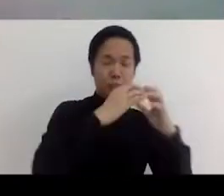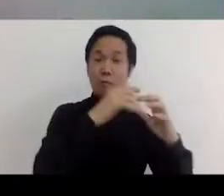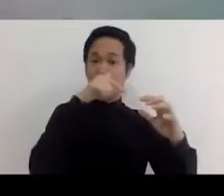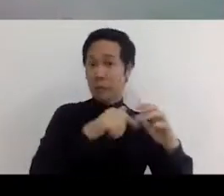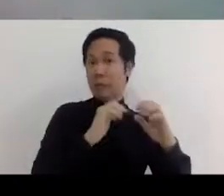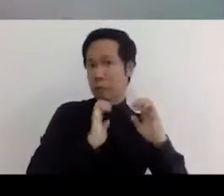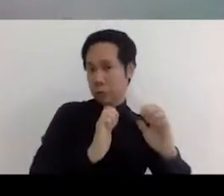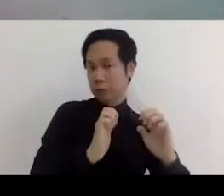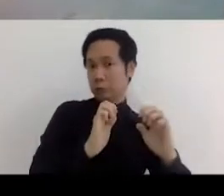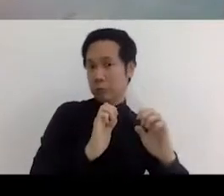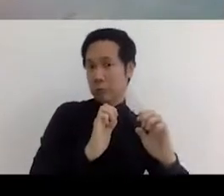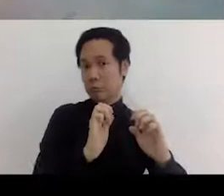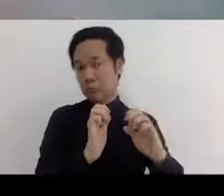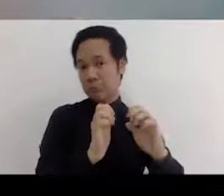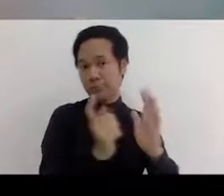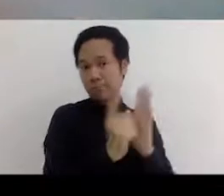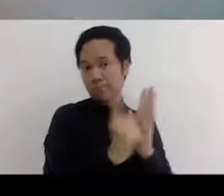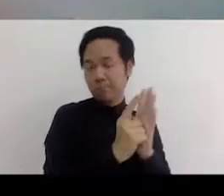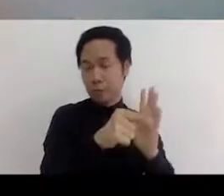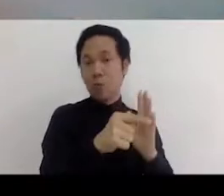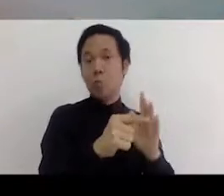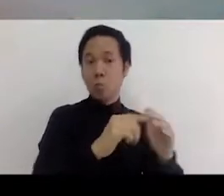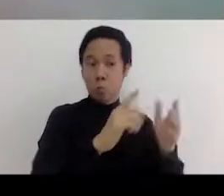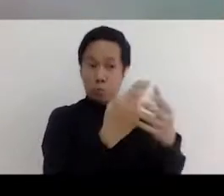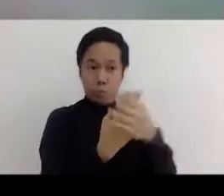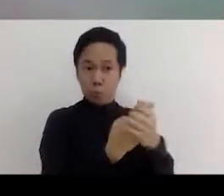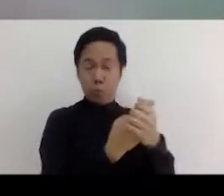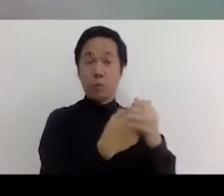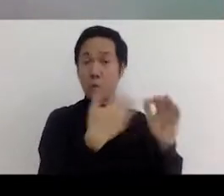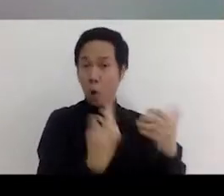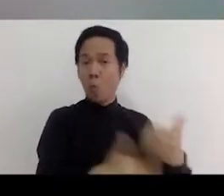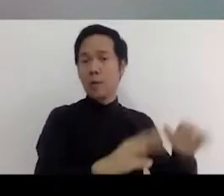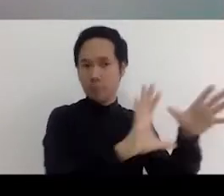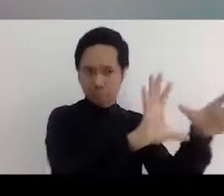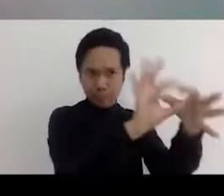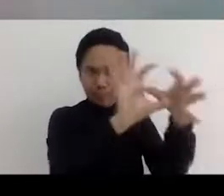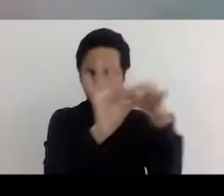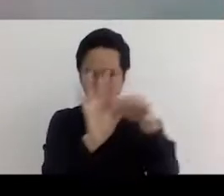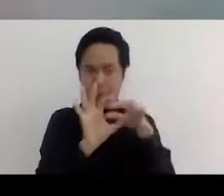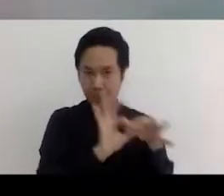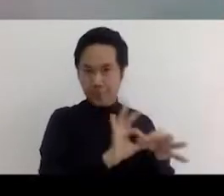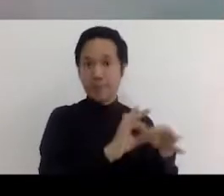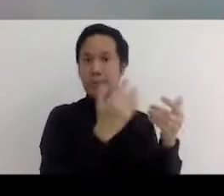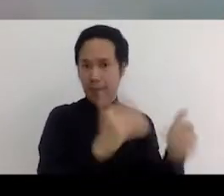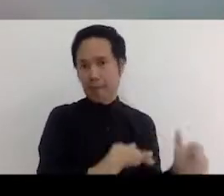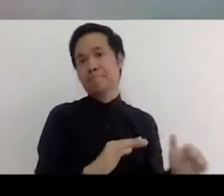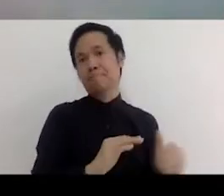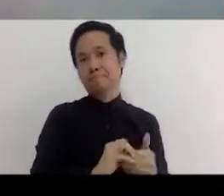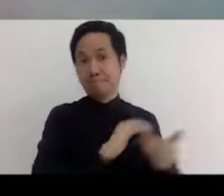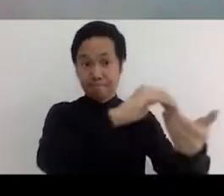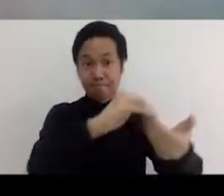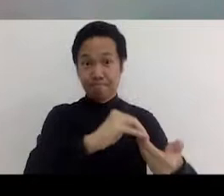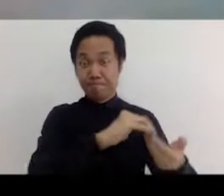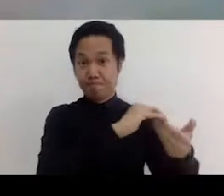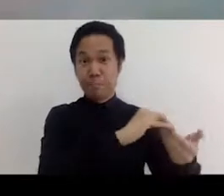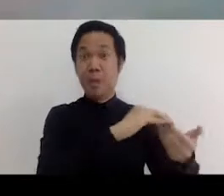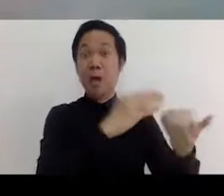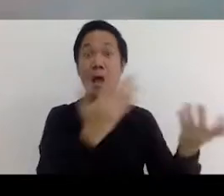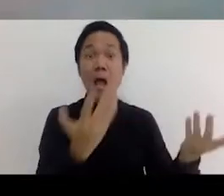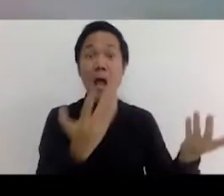So with COVID-19, we were able to get into that platform again, working with different cluster groups such as on food security,